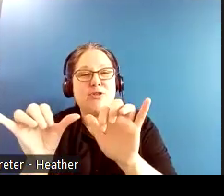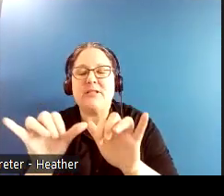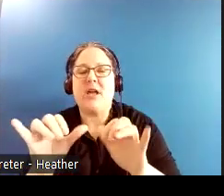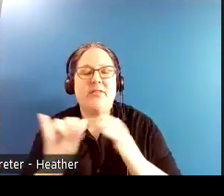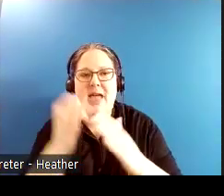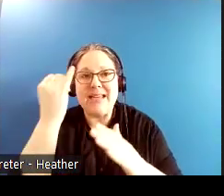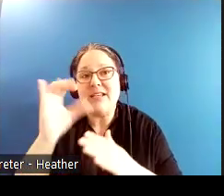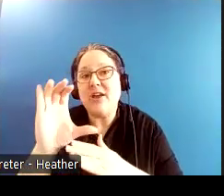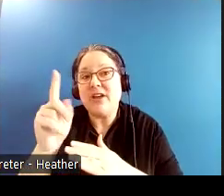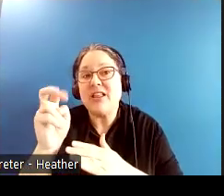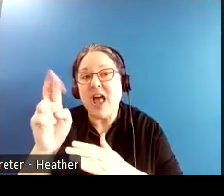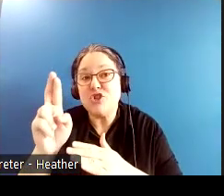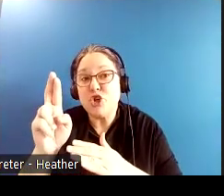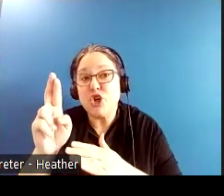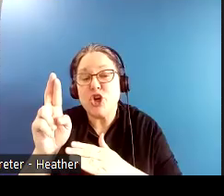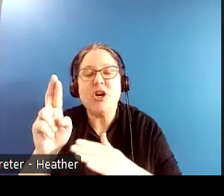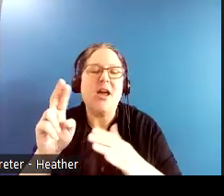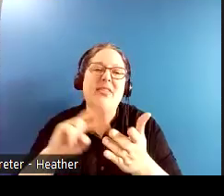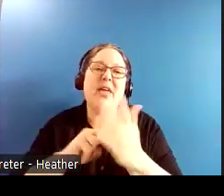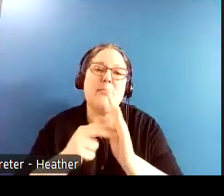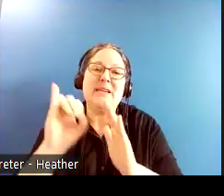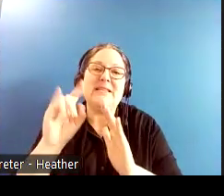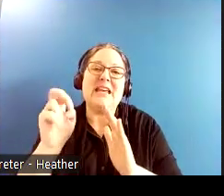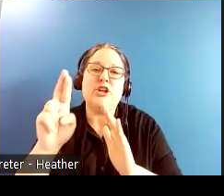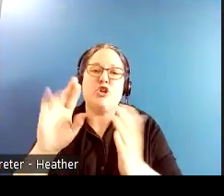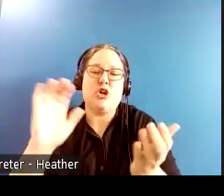of intercomparison that I don't need to compare people uh according to any kind of